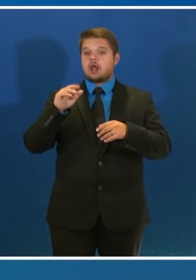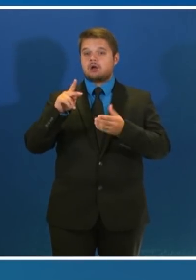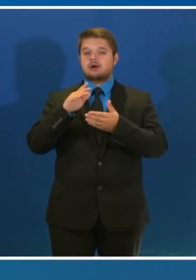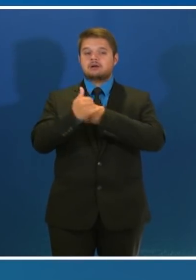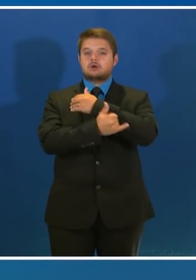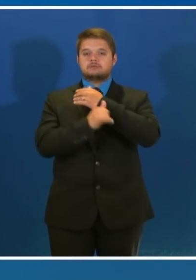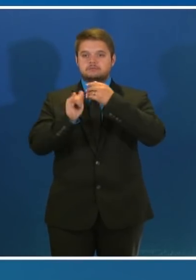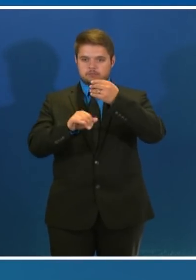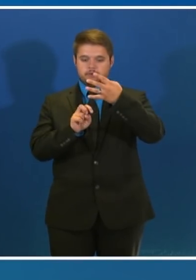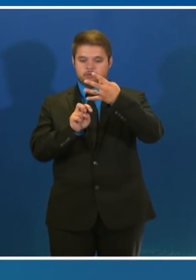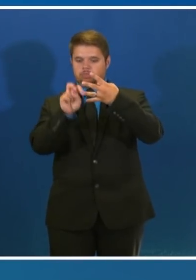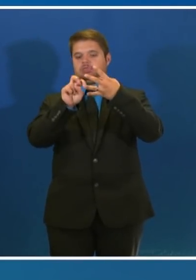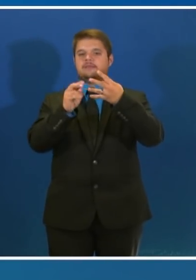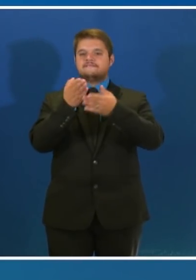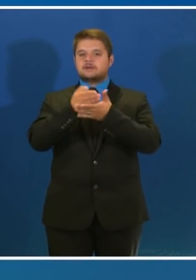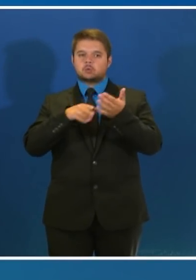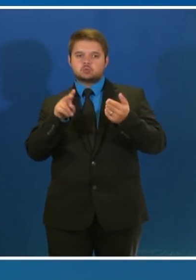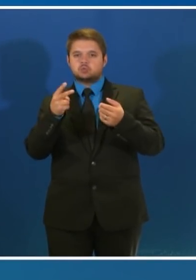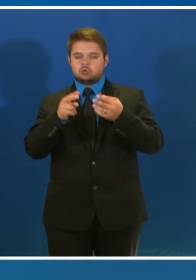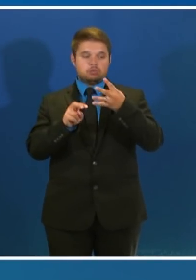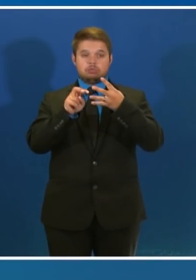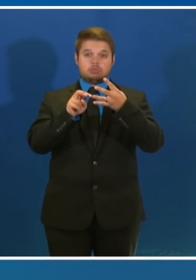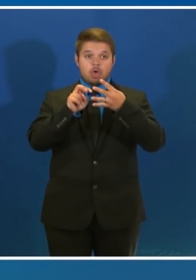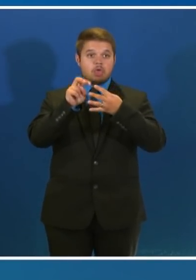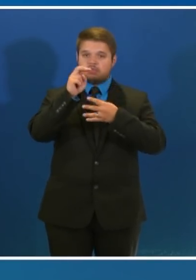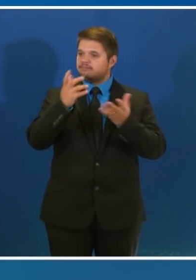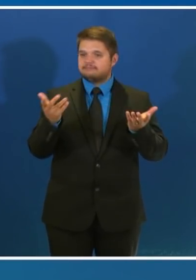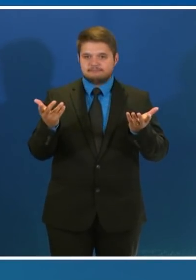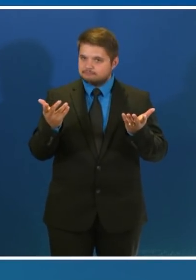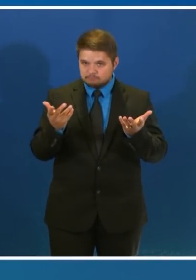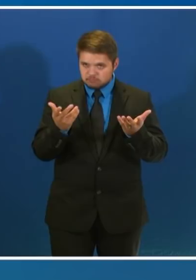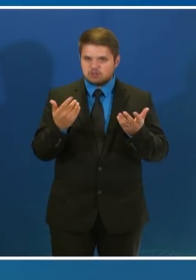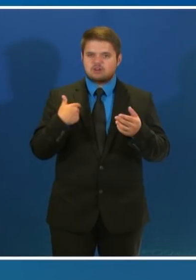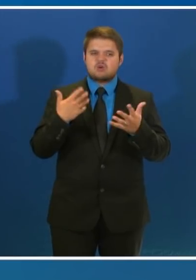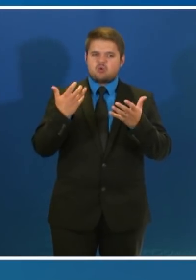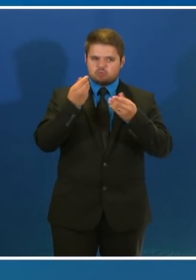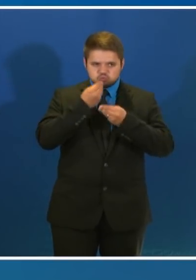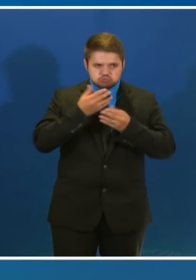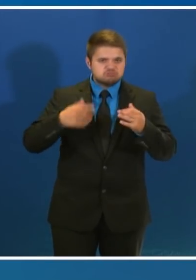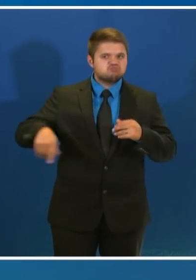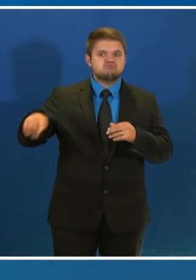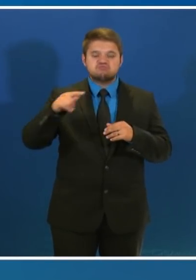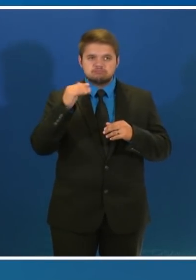the City is still working with all of you as well as sharing a few updates.